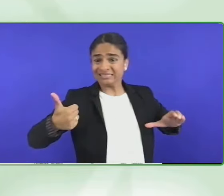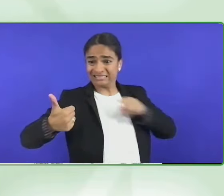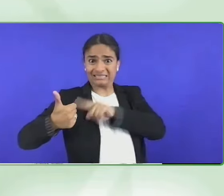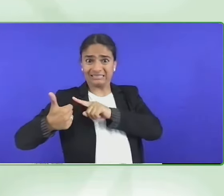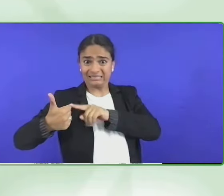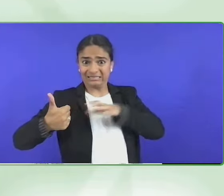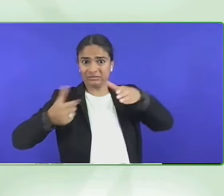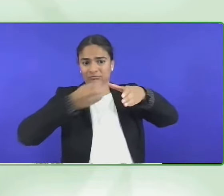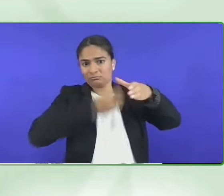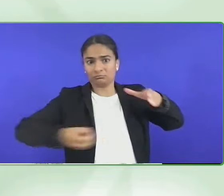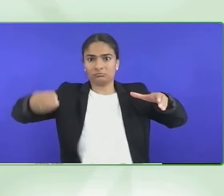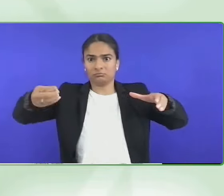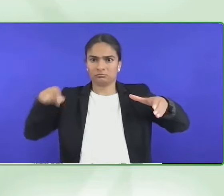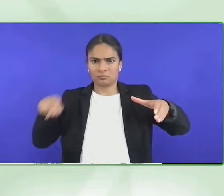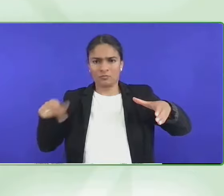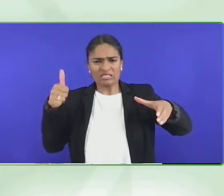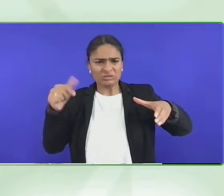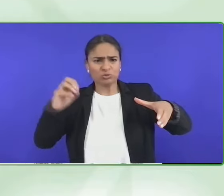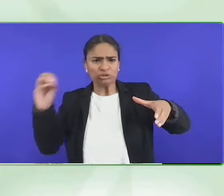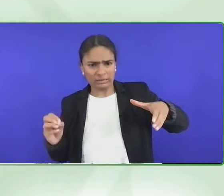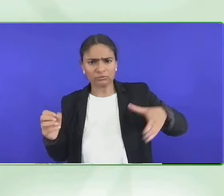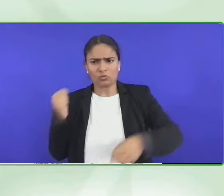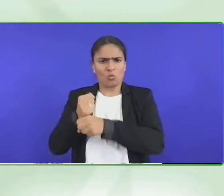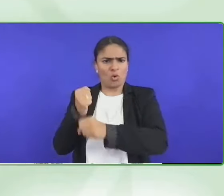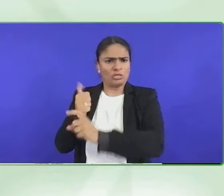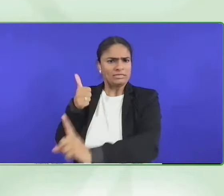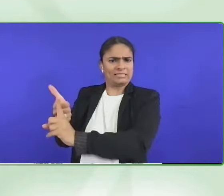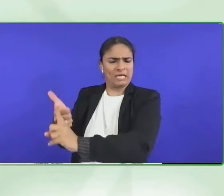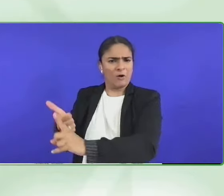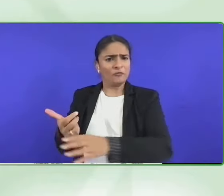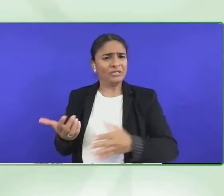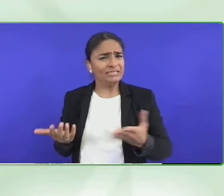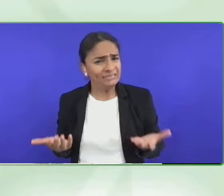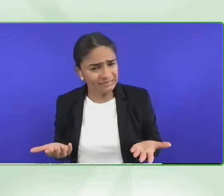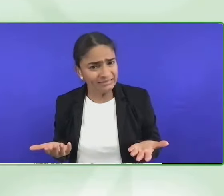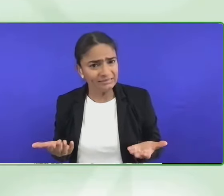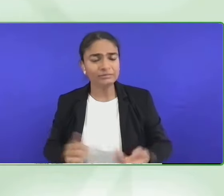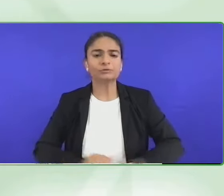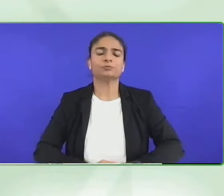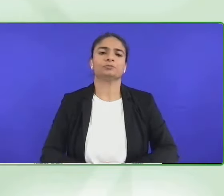connecting us with supplier diversity structures.